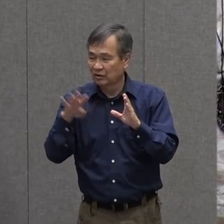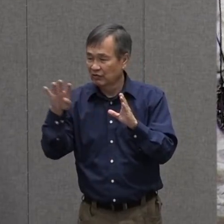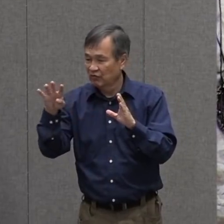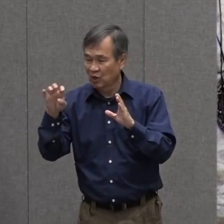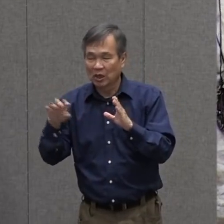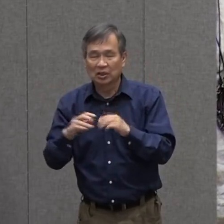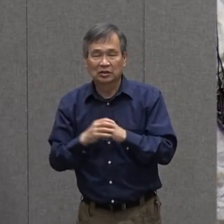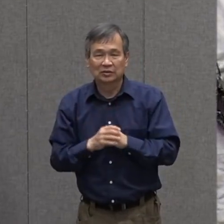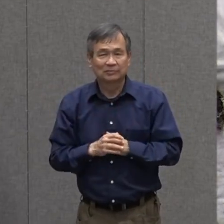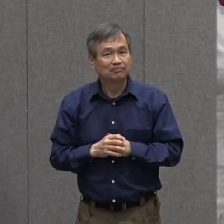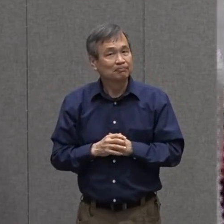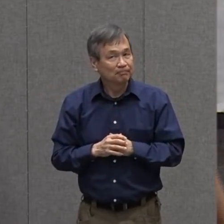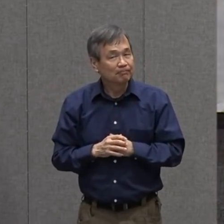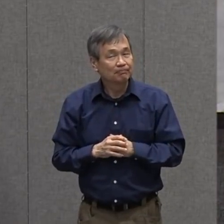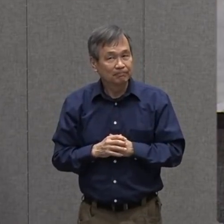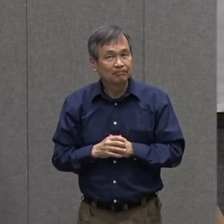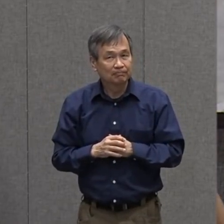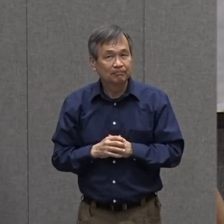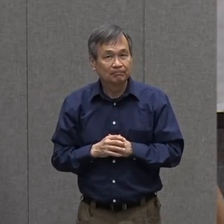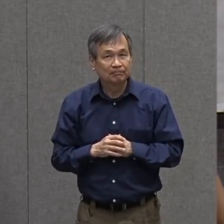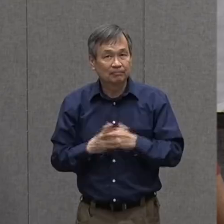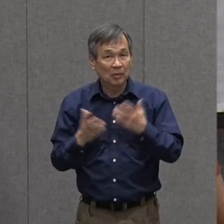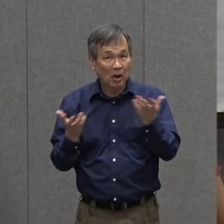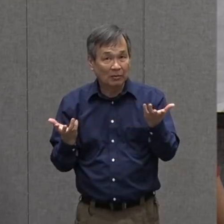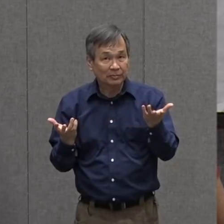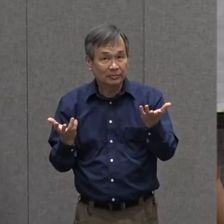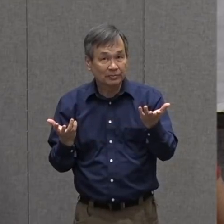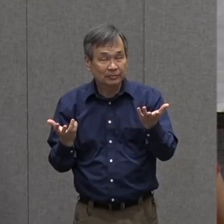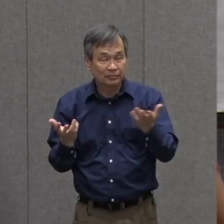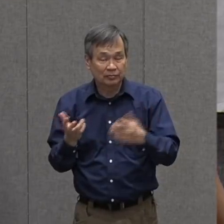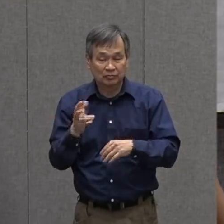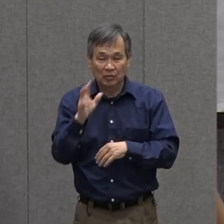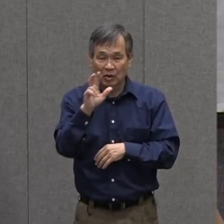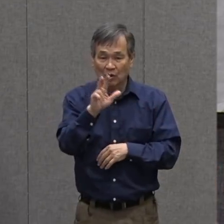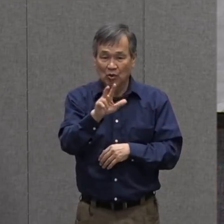and a four over here. Well, three is smaller than four.